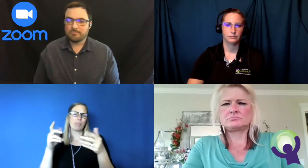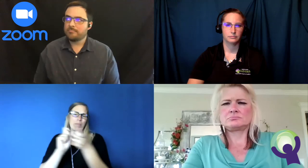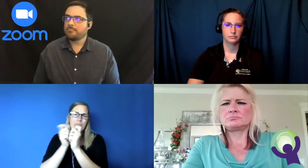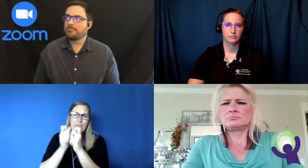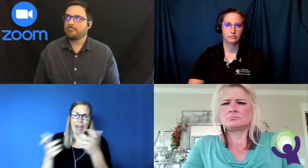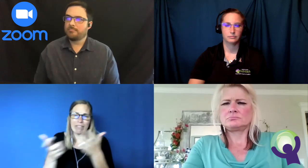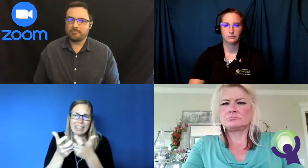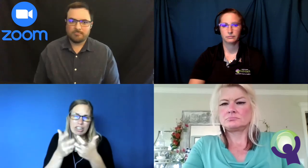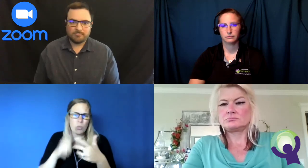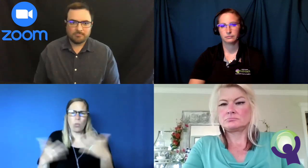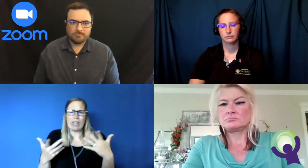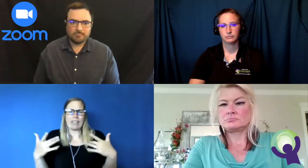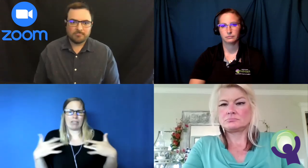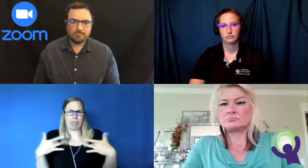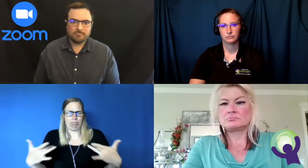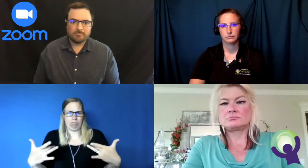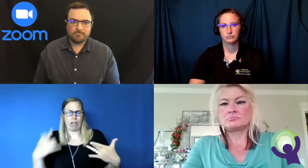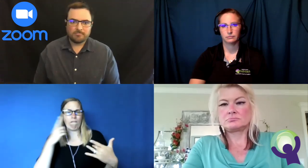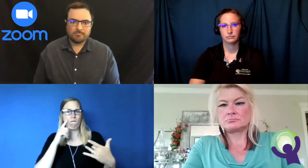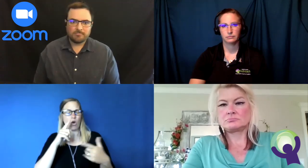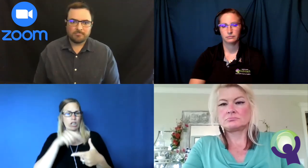with autism should be receiving or we should be